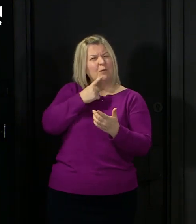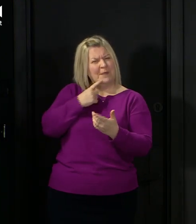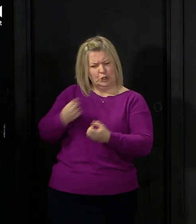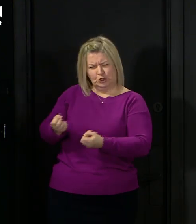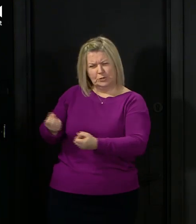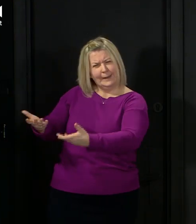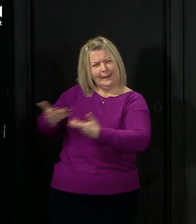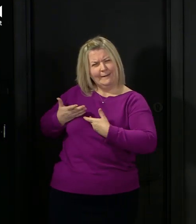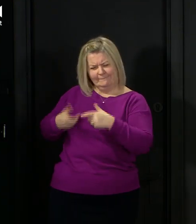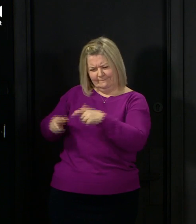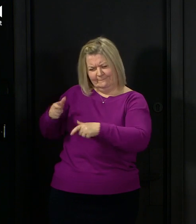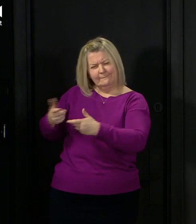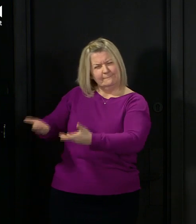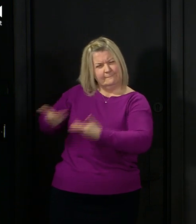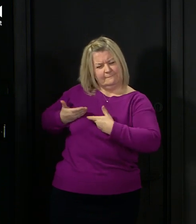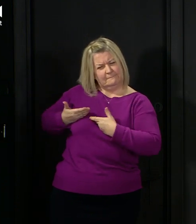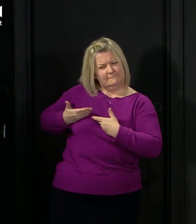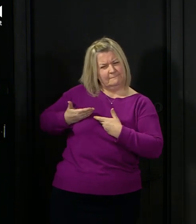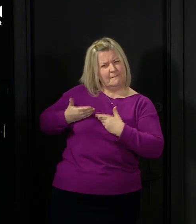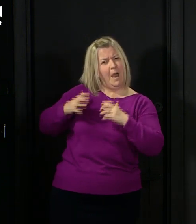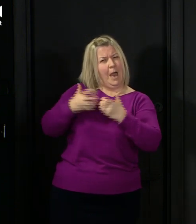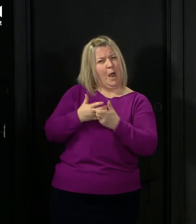I'm going to hand over to Gregor in a minute, who has obviously been very closely involved